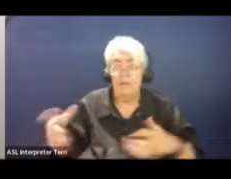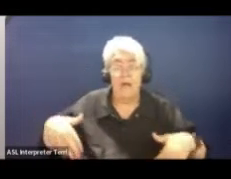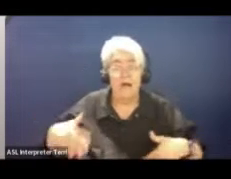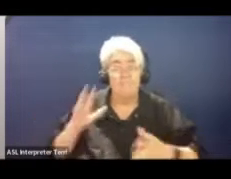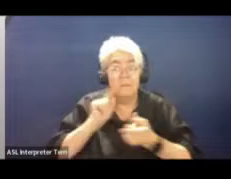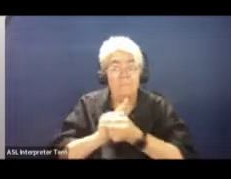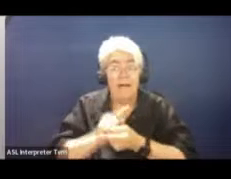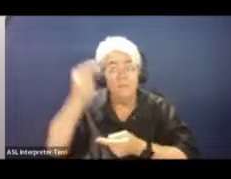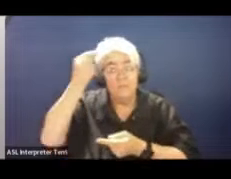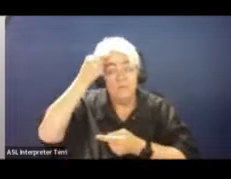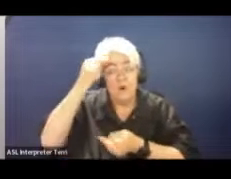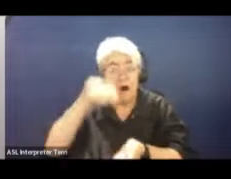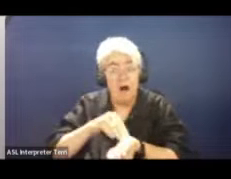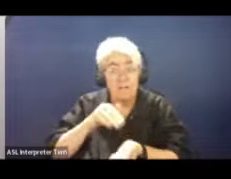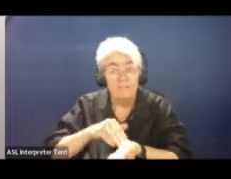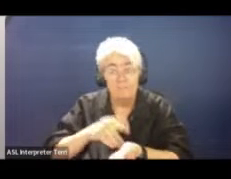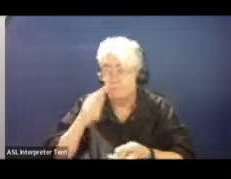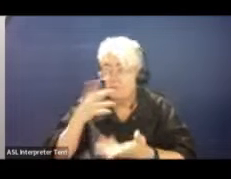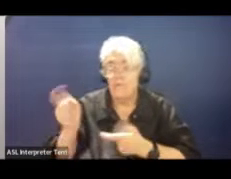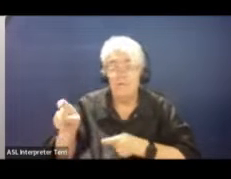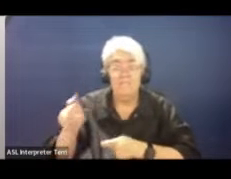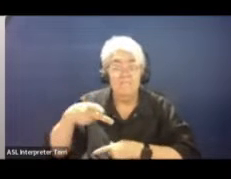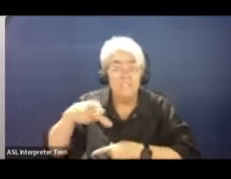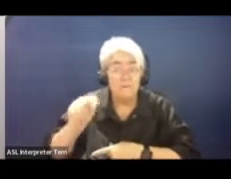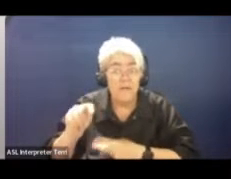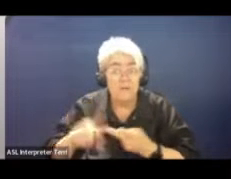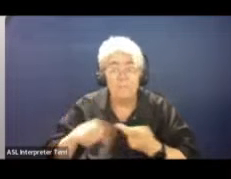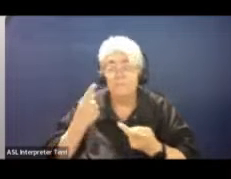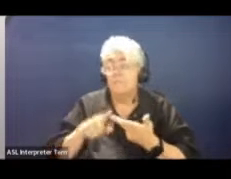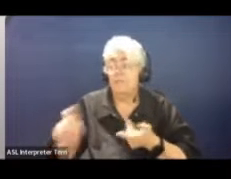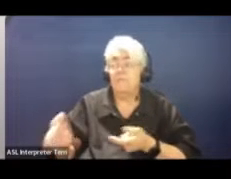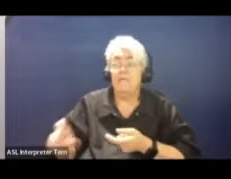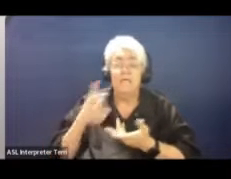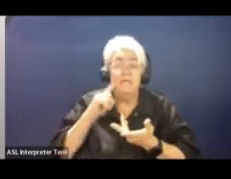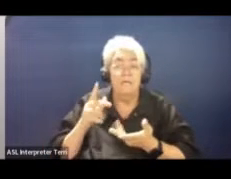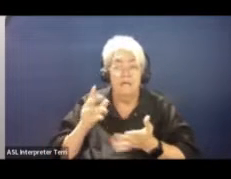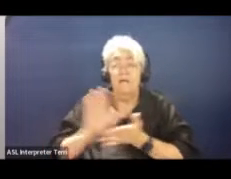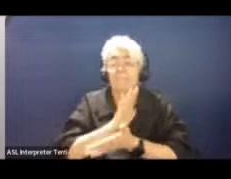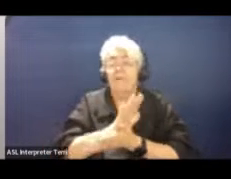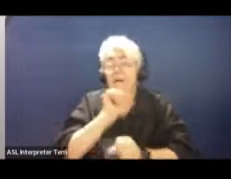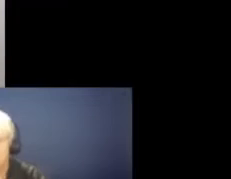maybe they need a physical therapist, maybe they need help filling out paperwork, because of some of their symptomology